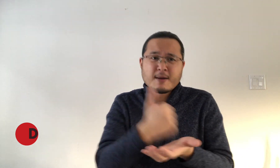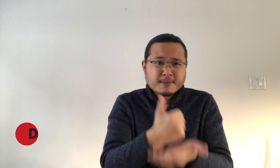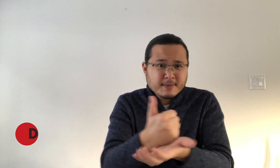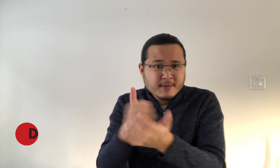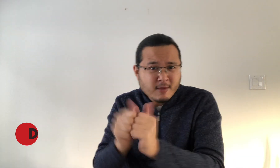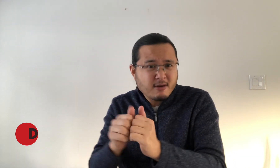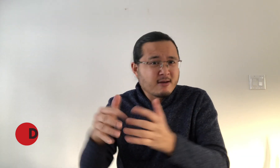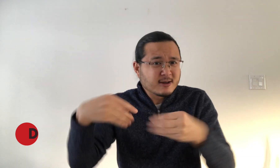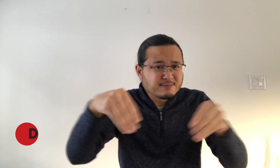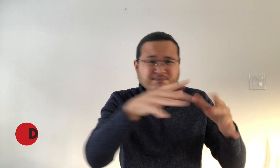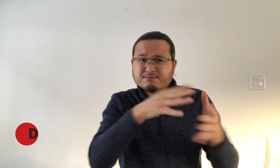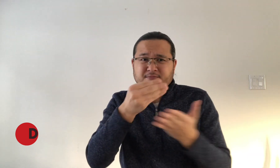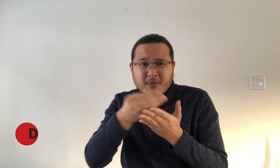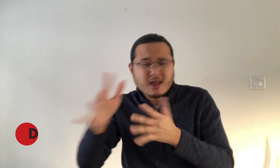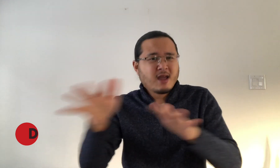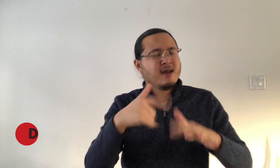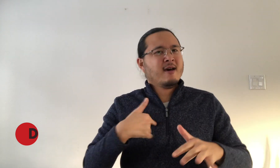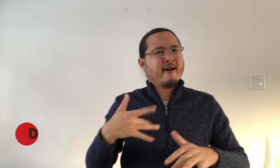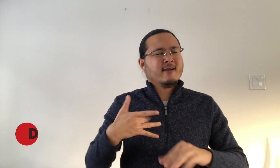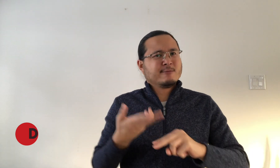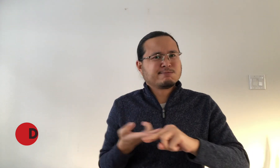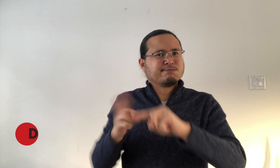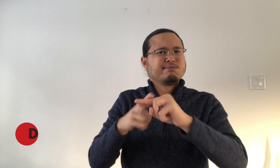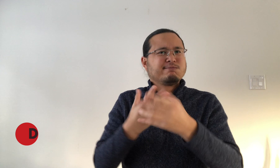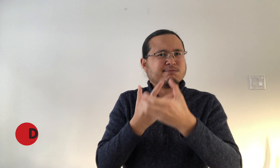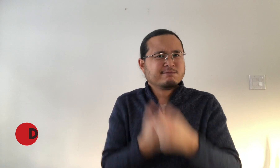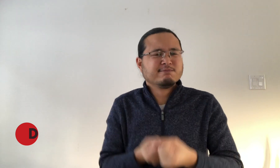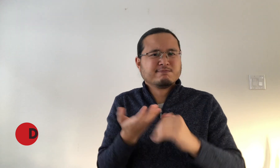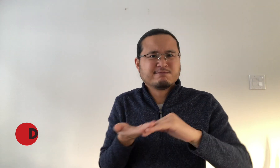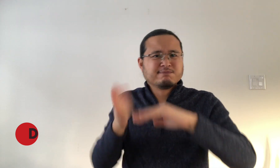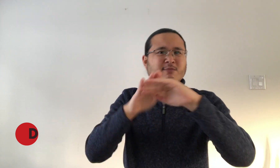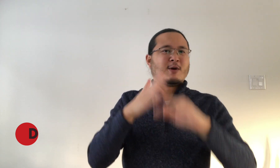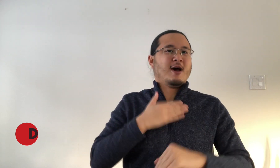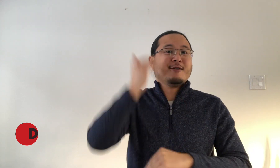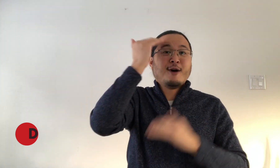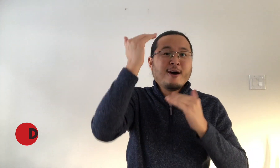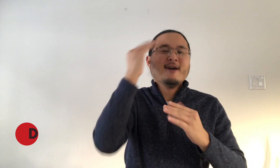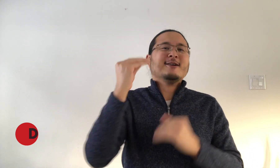I worked with a lot of clients to help buy and sell homes.